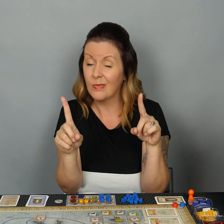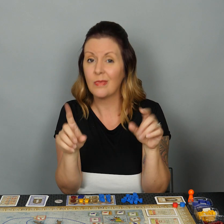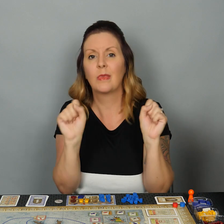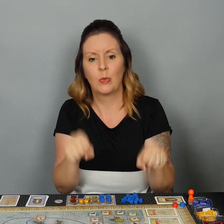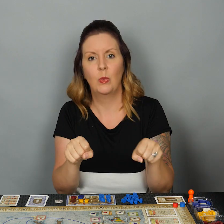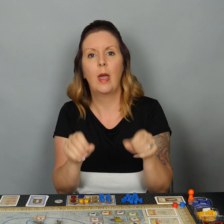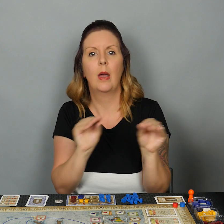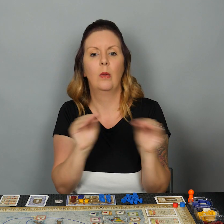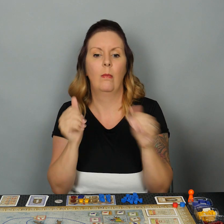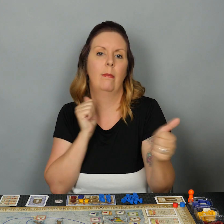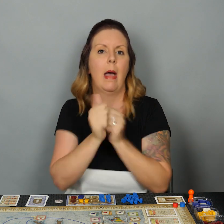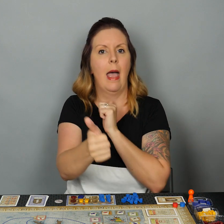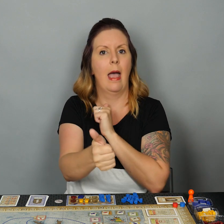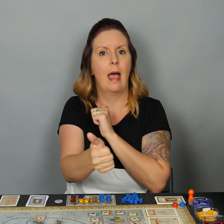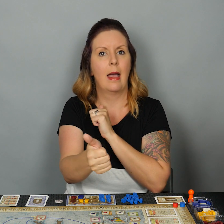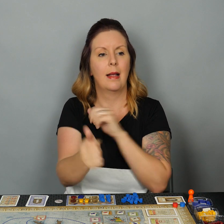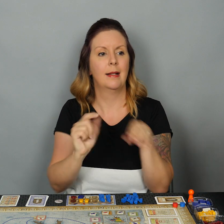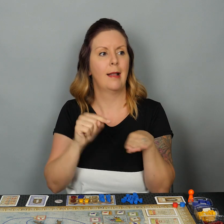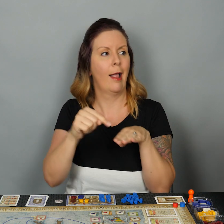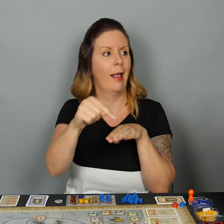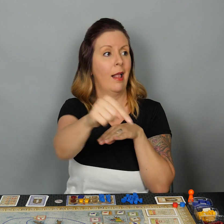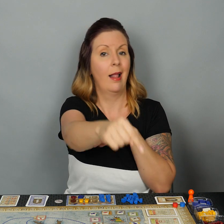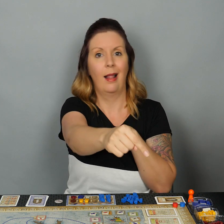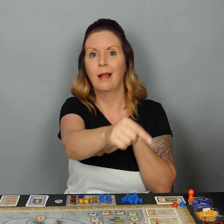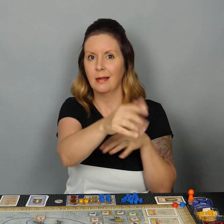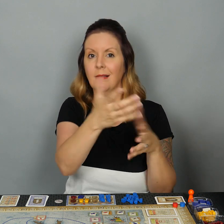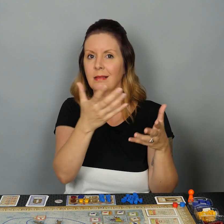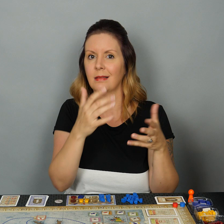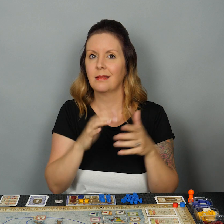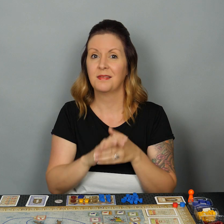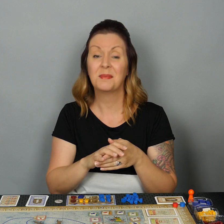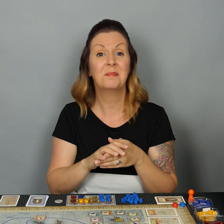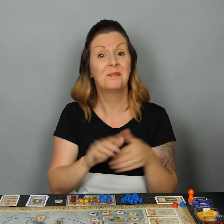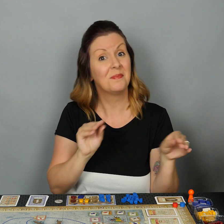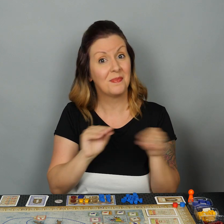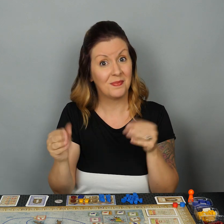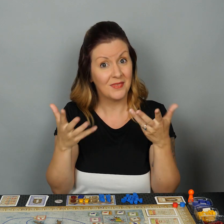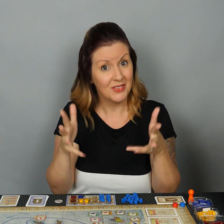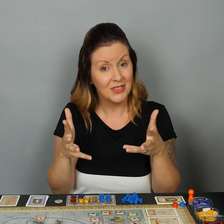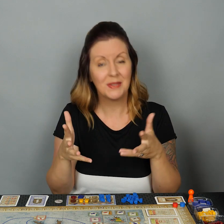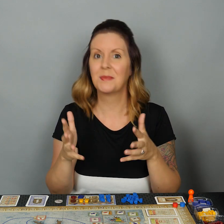But you can move past and just keep going.